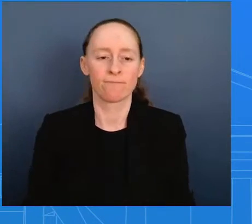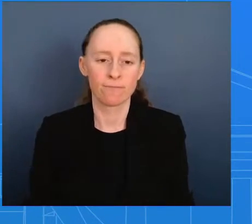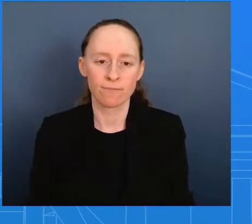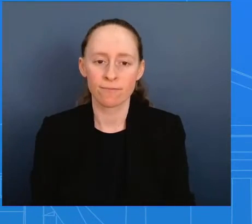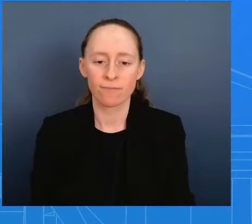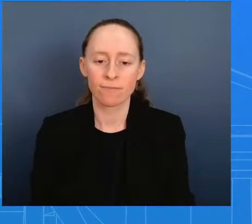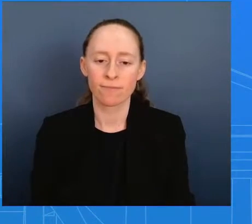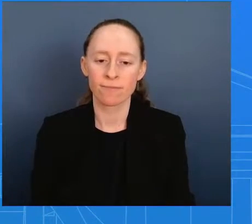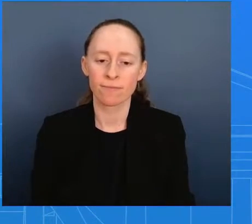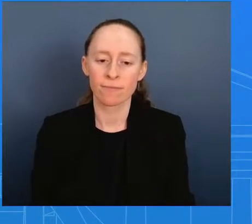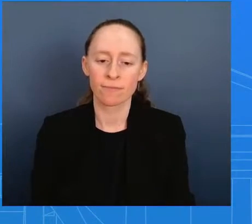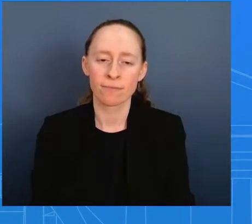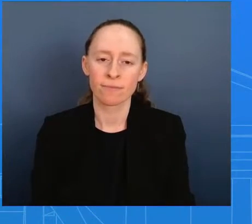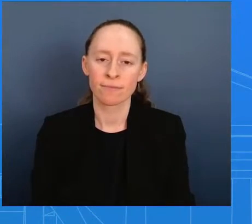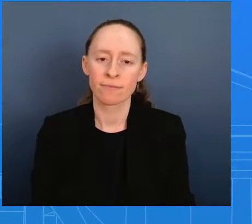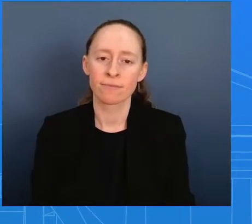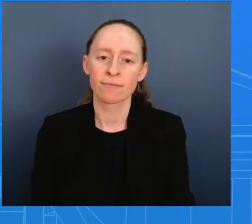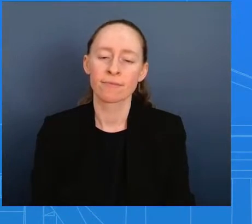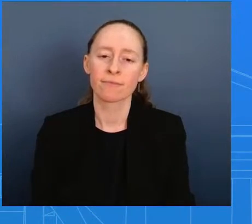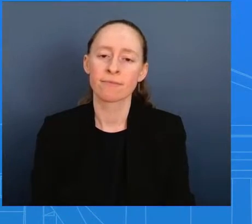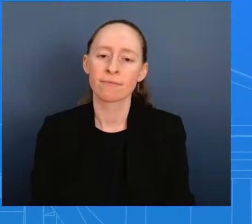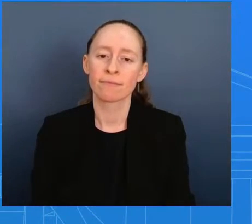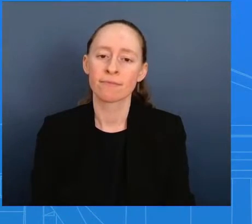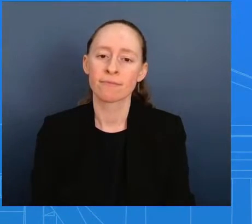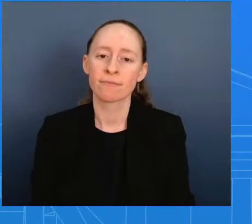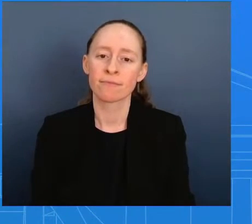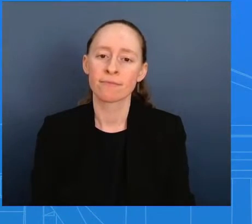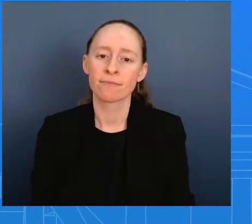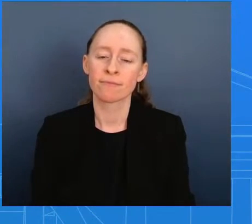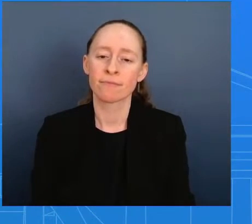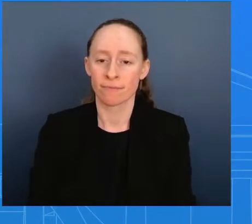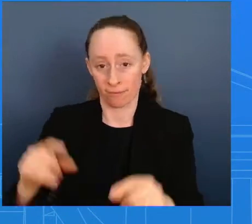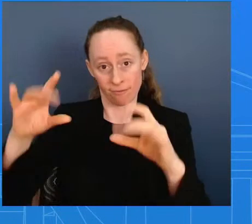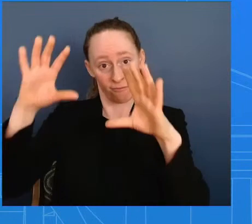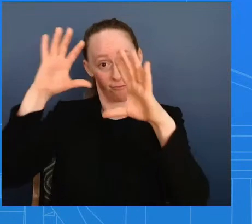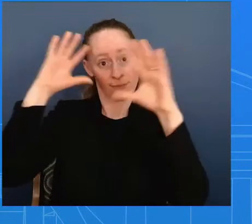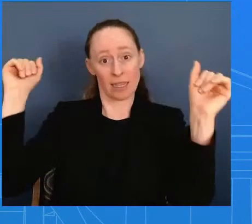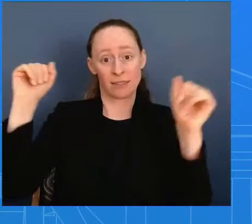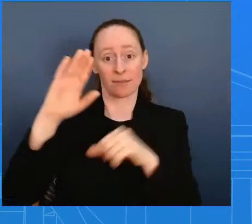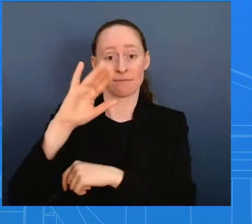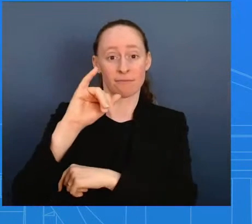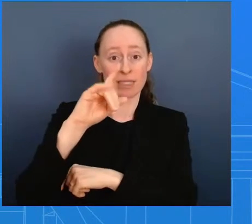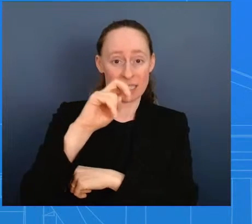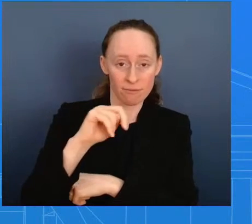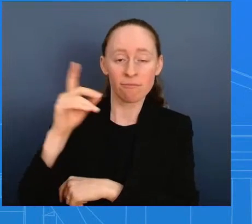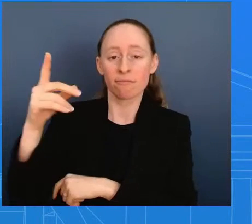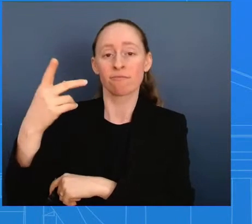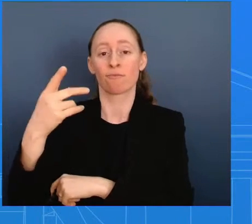right now between President Biden and Benjamin Netanyahu? Mr. Sullivan: I would describe the relationship